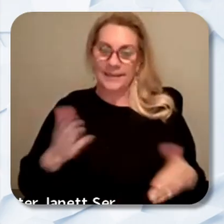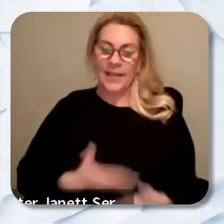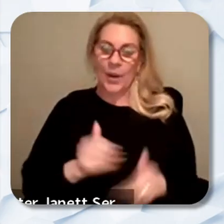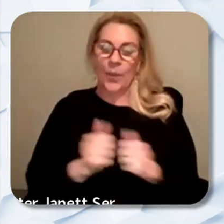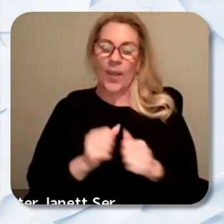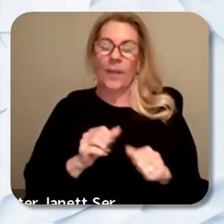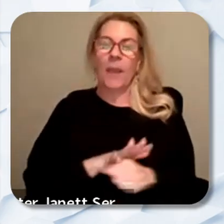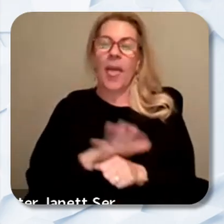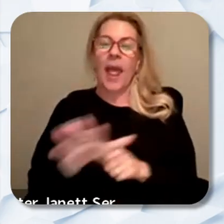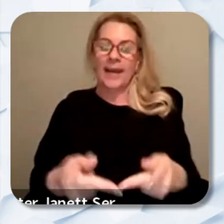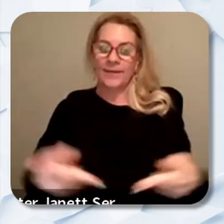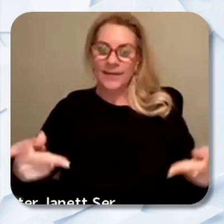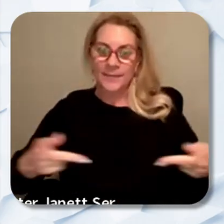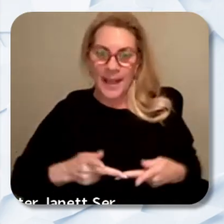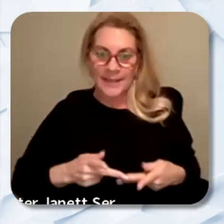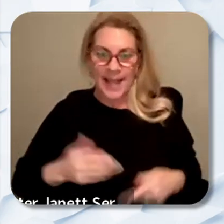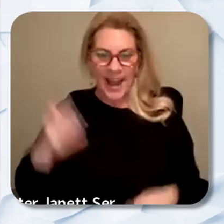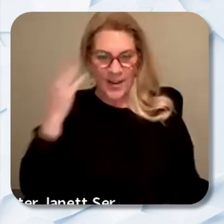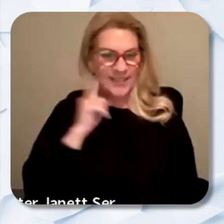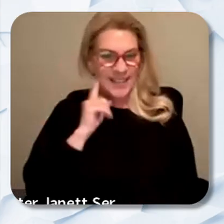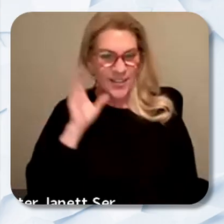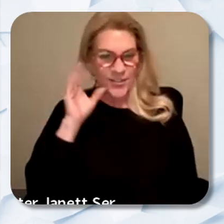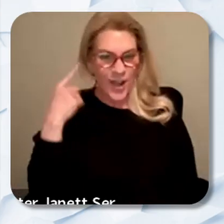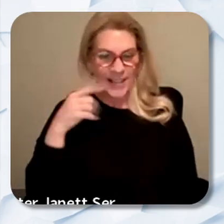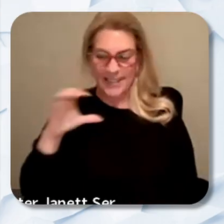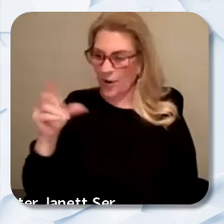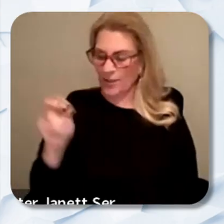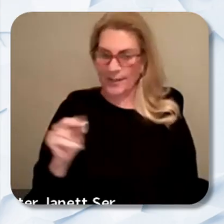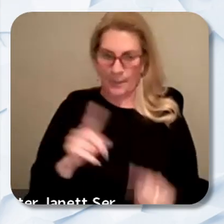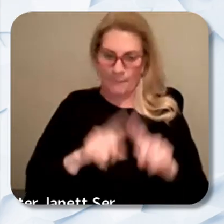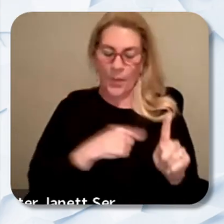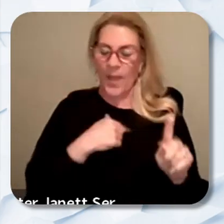as crazy as that may seem here in Carson but we have a really great environment that gives